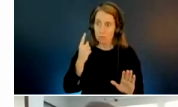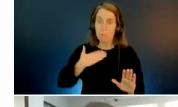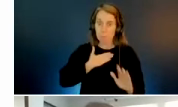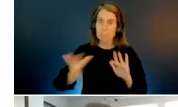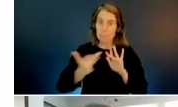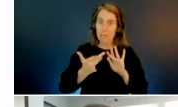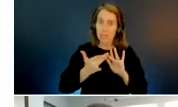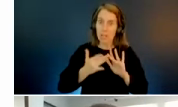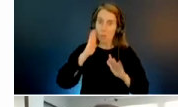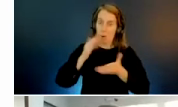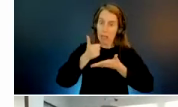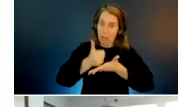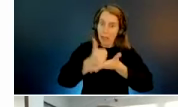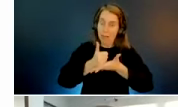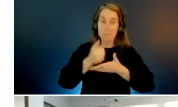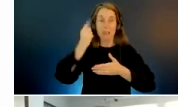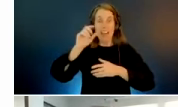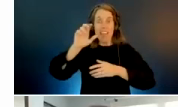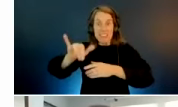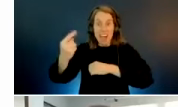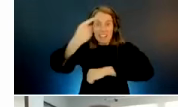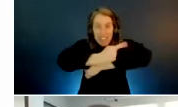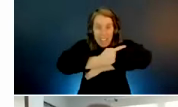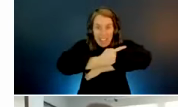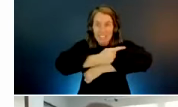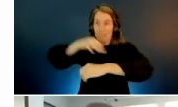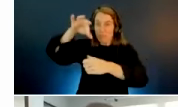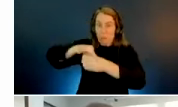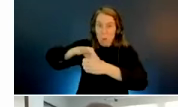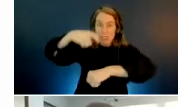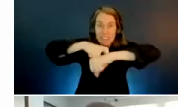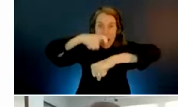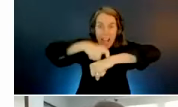your precinct and we have to kind of try and resolve that situation um in real time